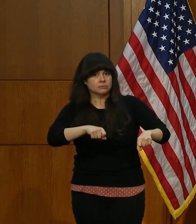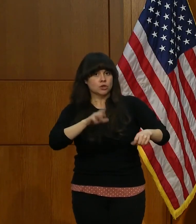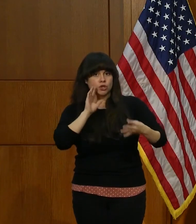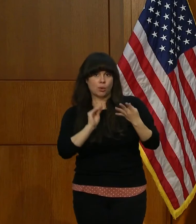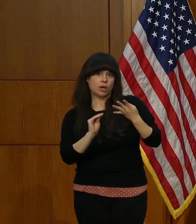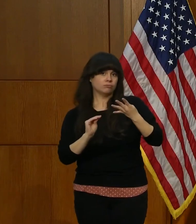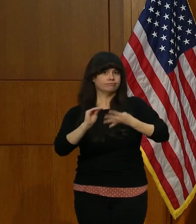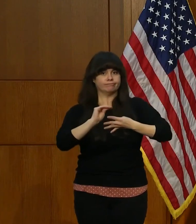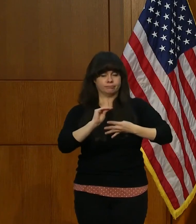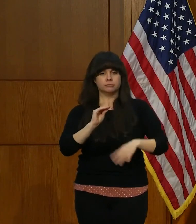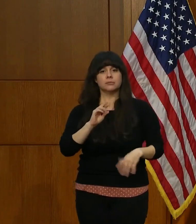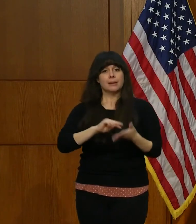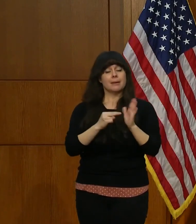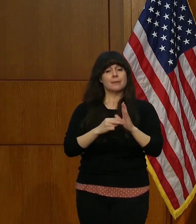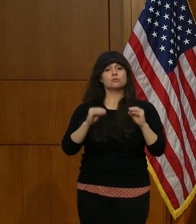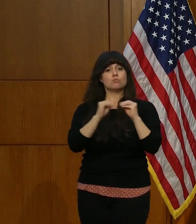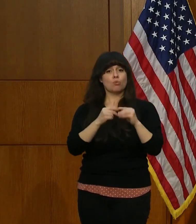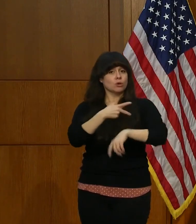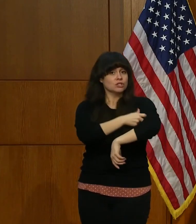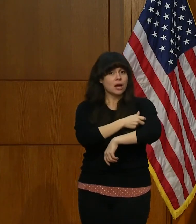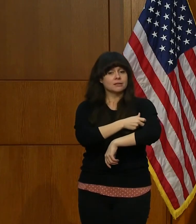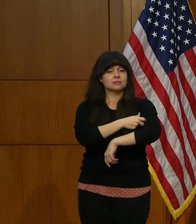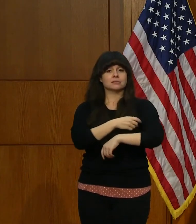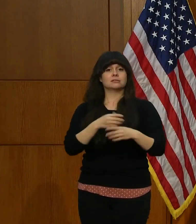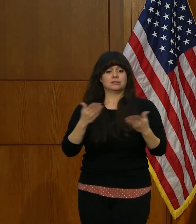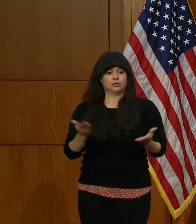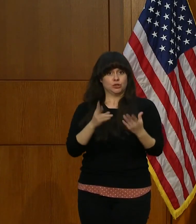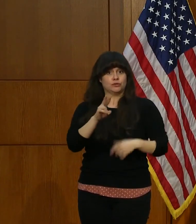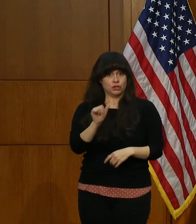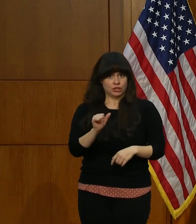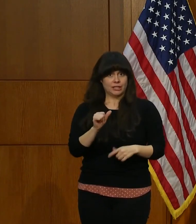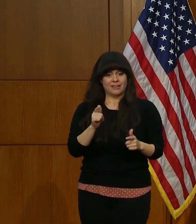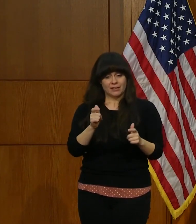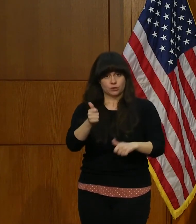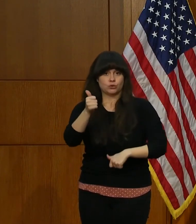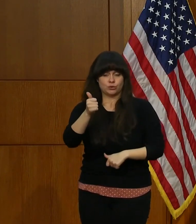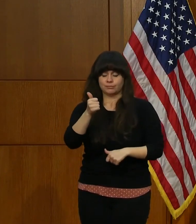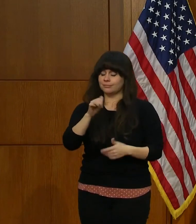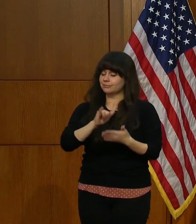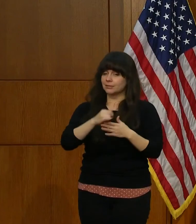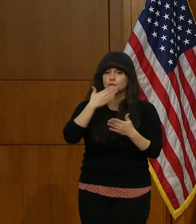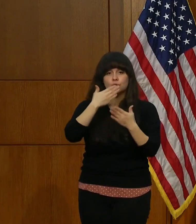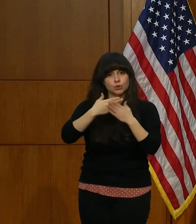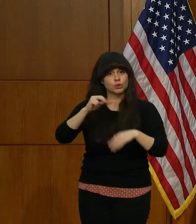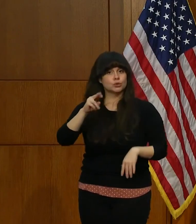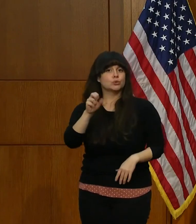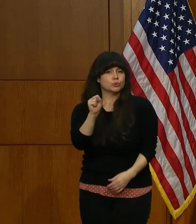GRATEFUL FOR WHAT THEY HAVE DONE. THEY'RE FAST ACTION MEANS